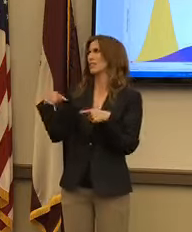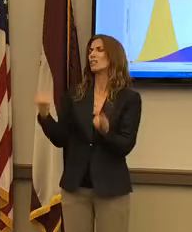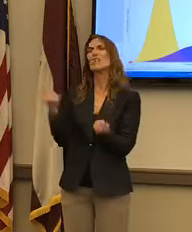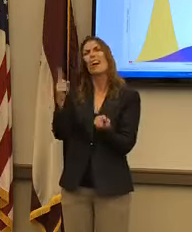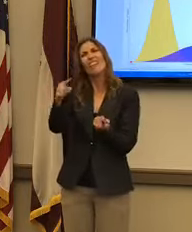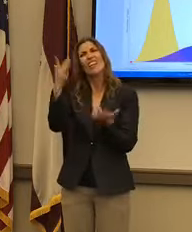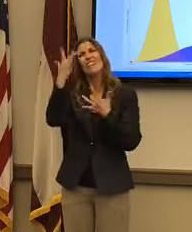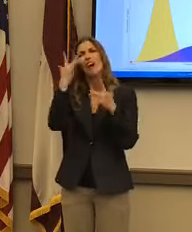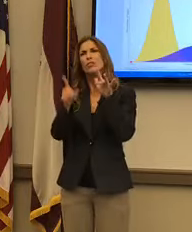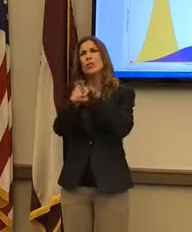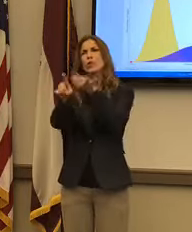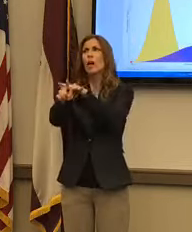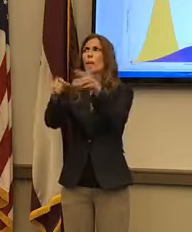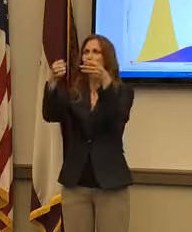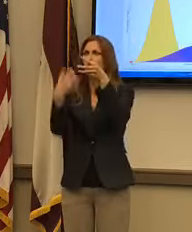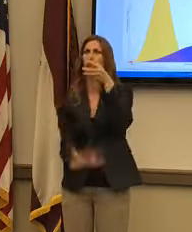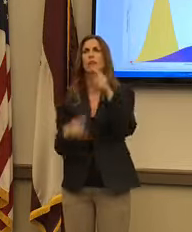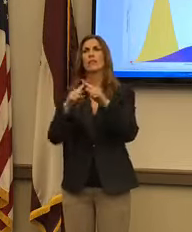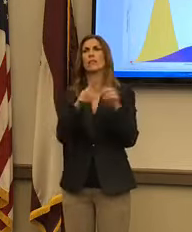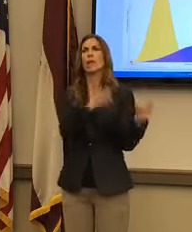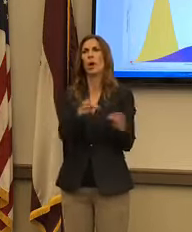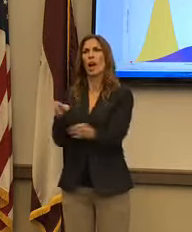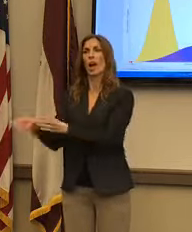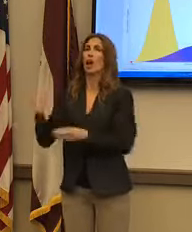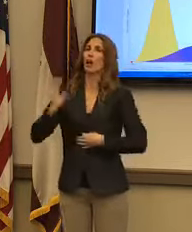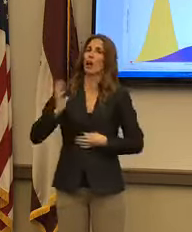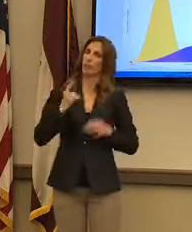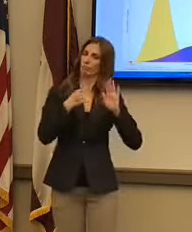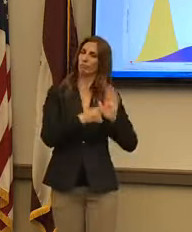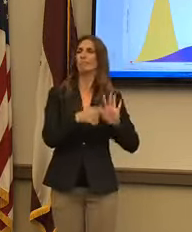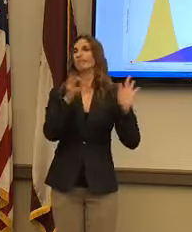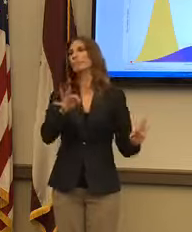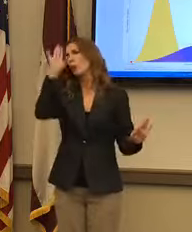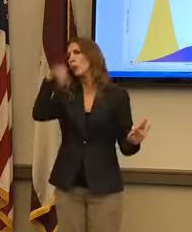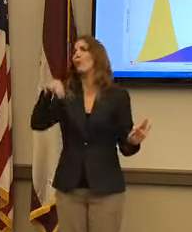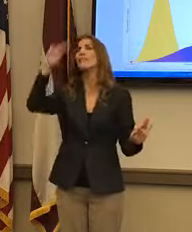different ways so there was sort of our classic presentation right of fever dry